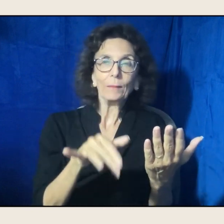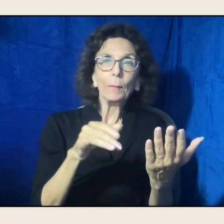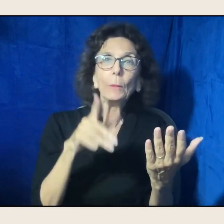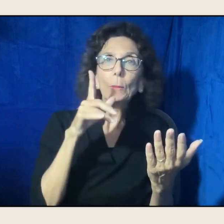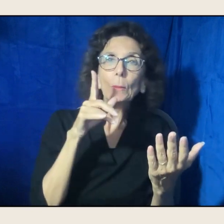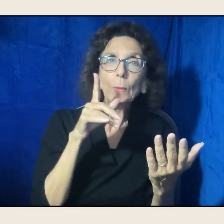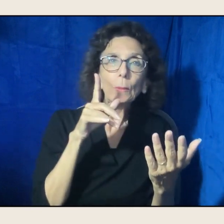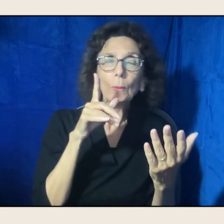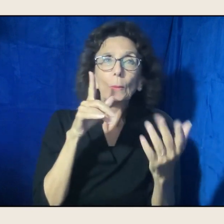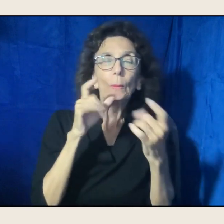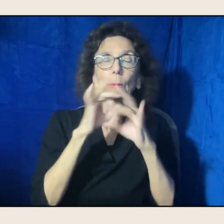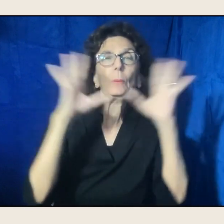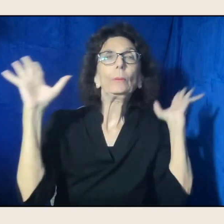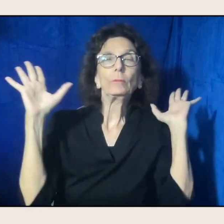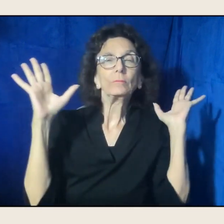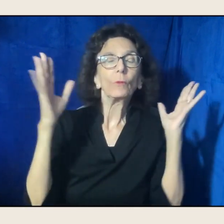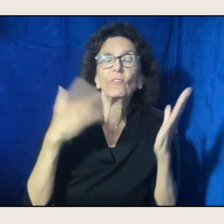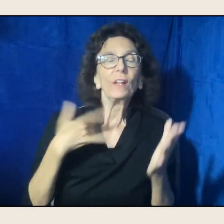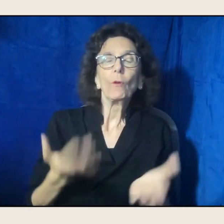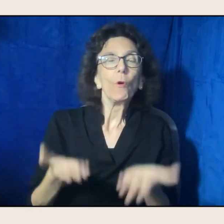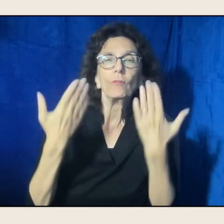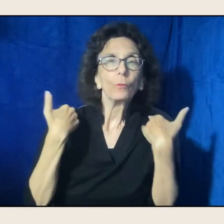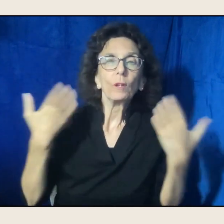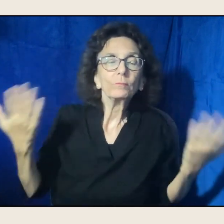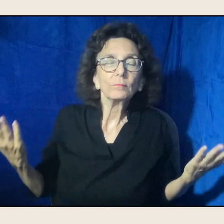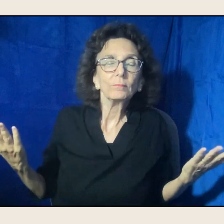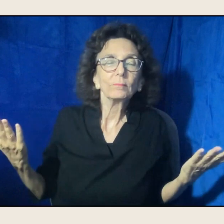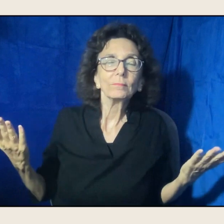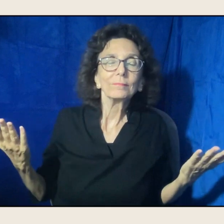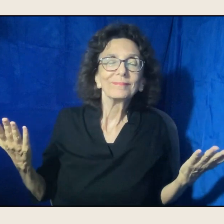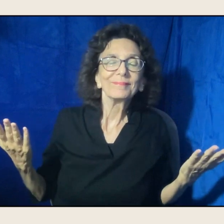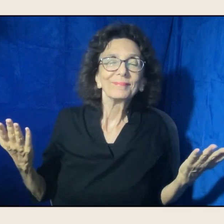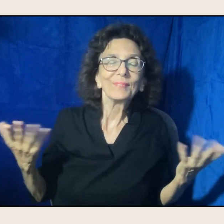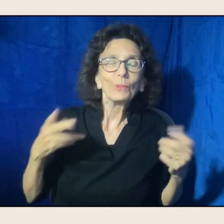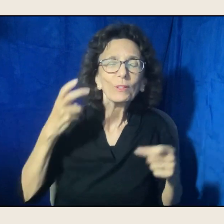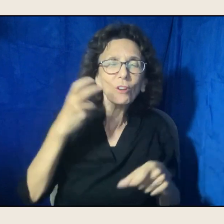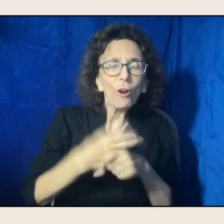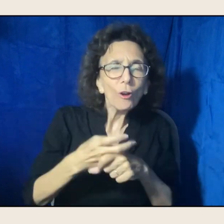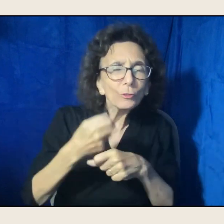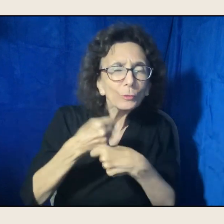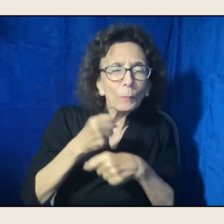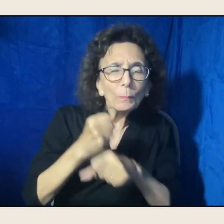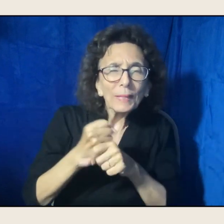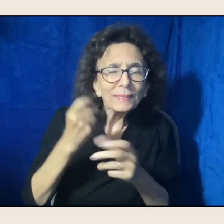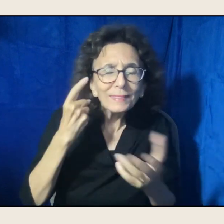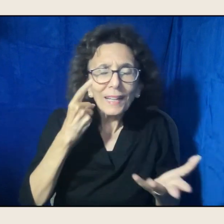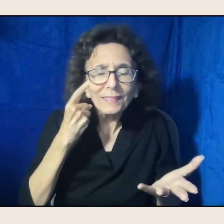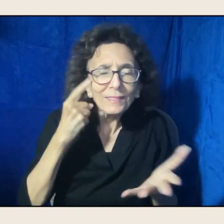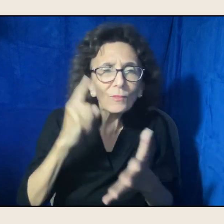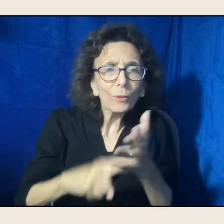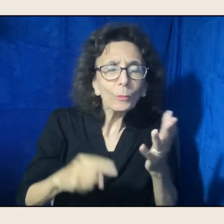so overwhelming that it is hard to make sense of what we are seeing, feeling and thinking.